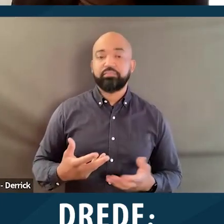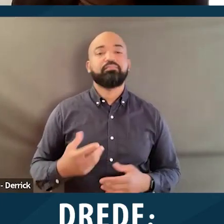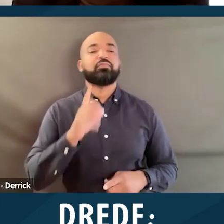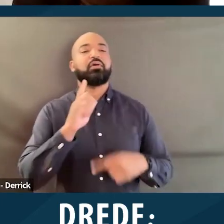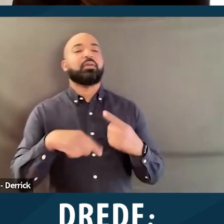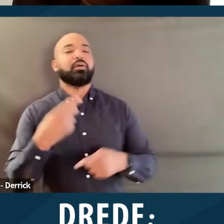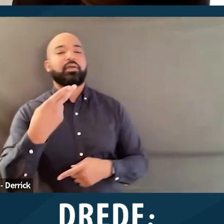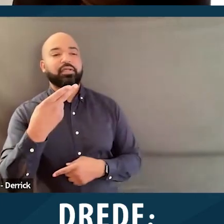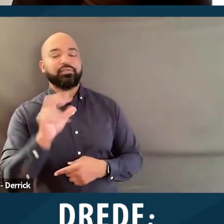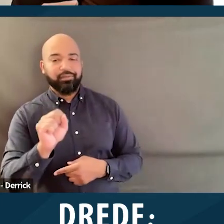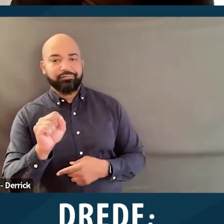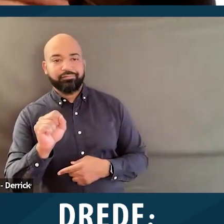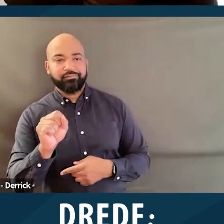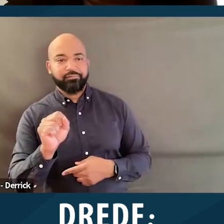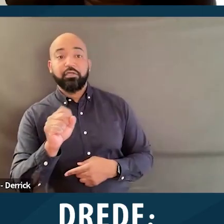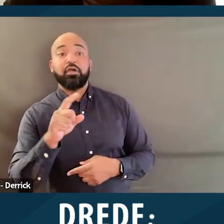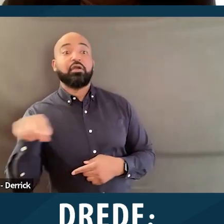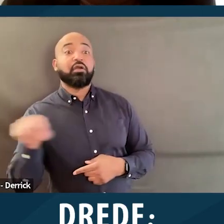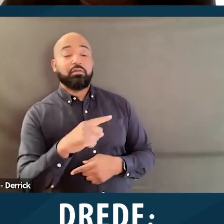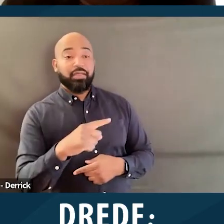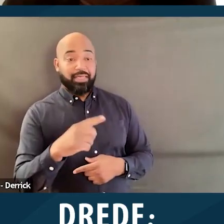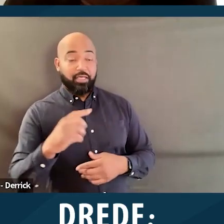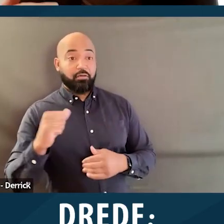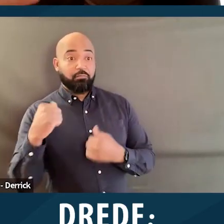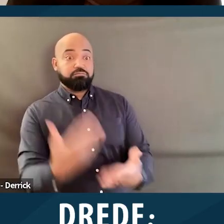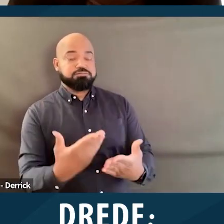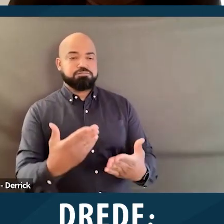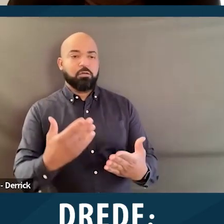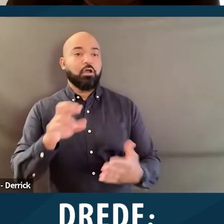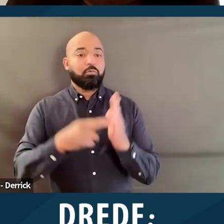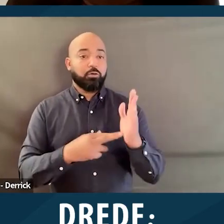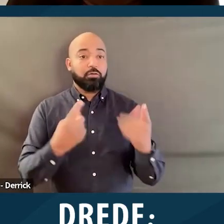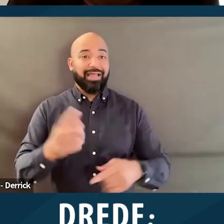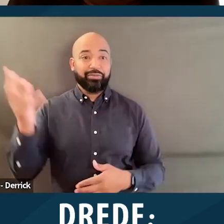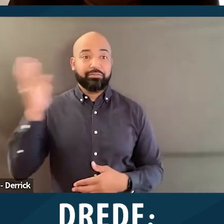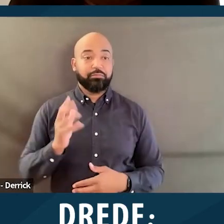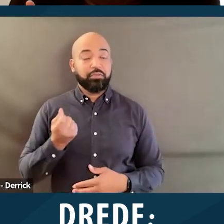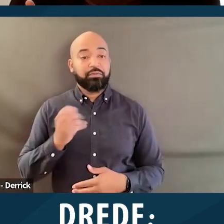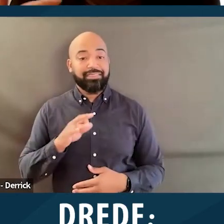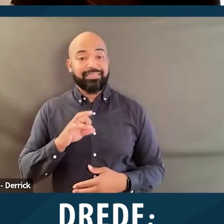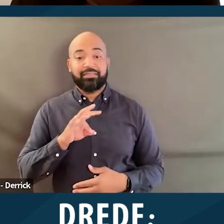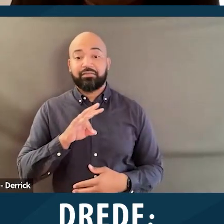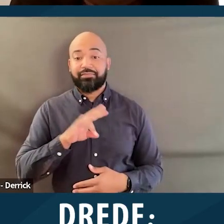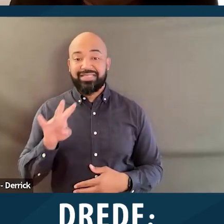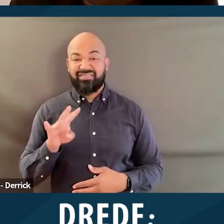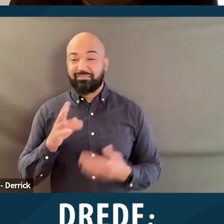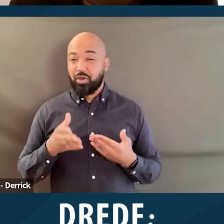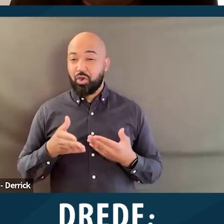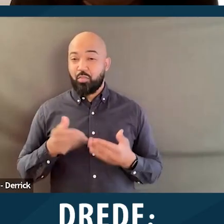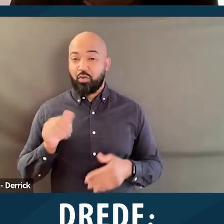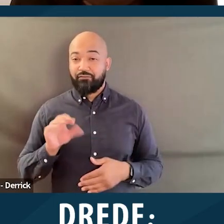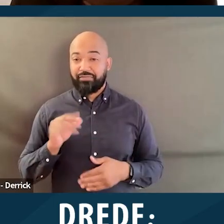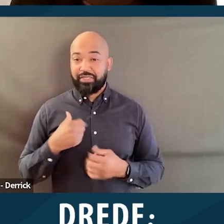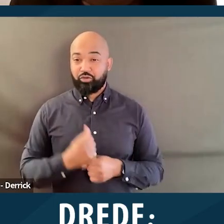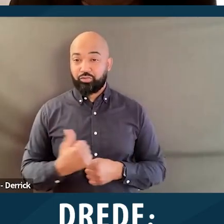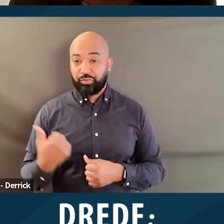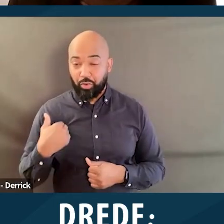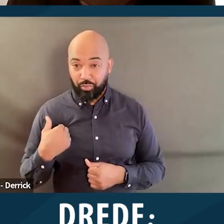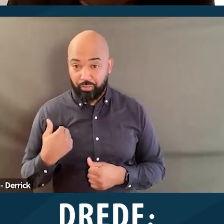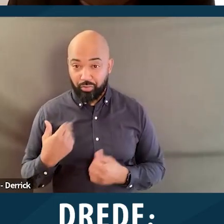Section 504 rules? So, we talked about HHS having issued a rule back in 1977,